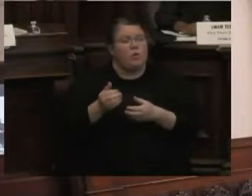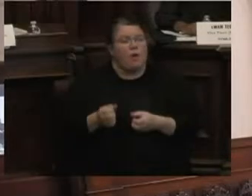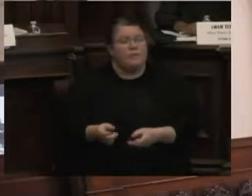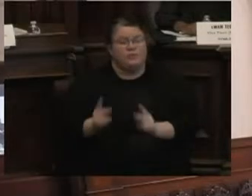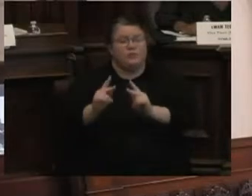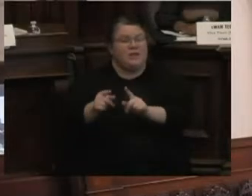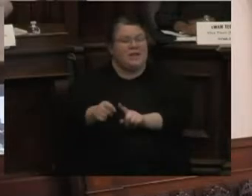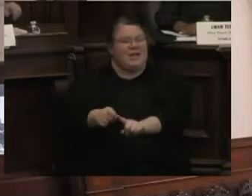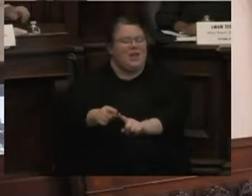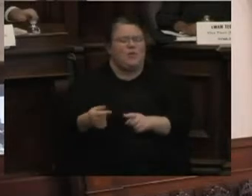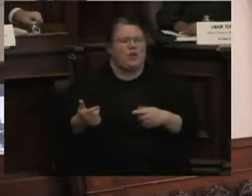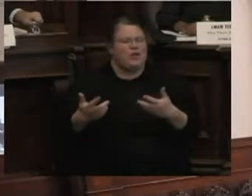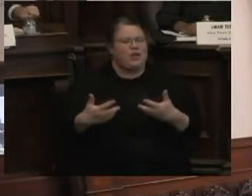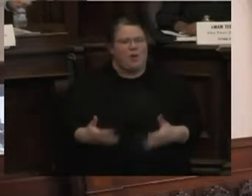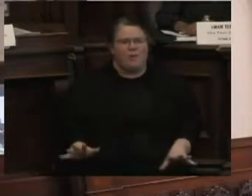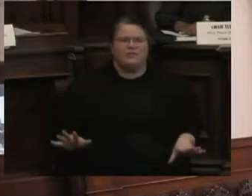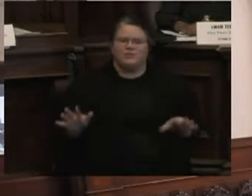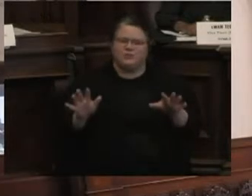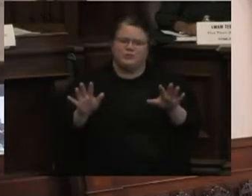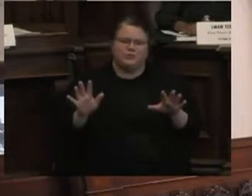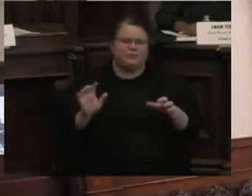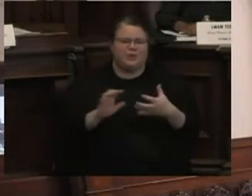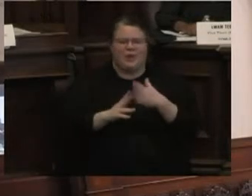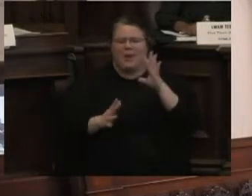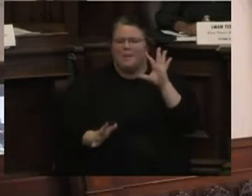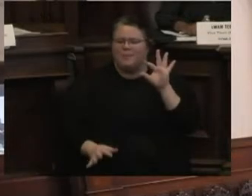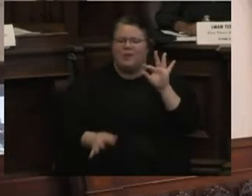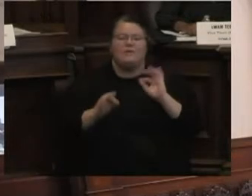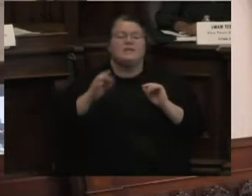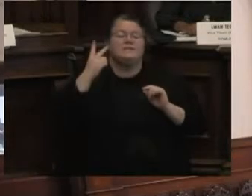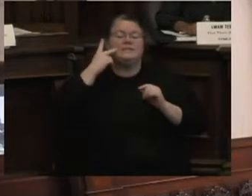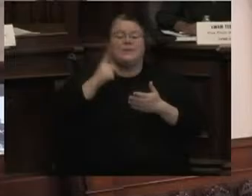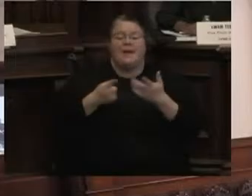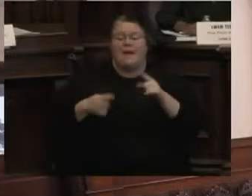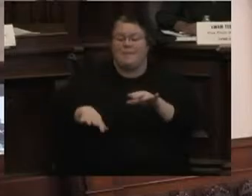wonderful that you all have opened a new door and we're not